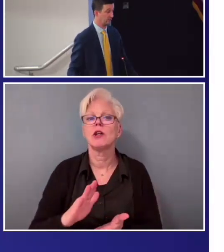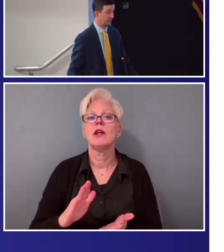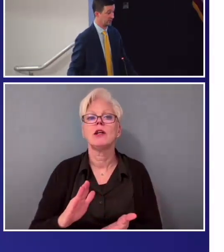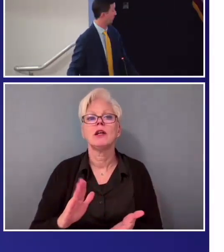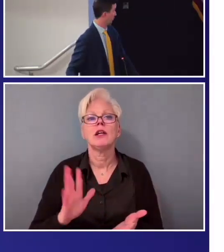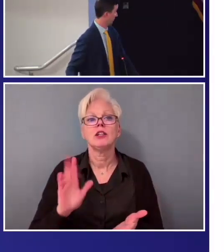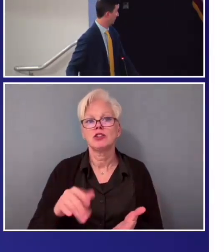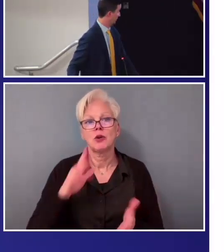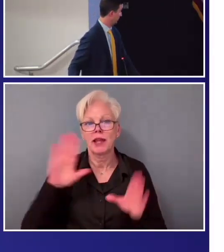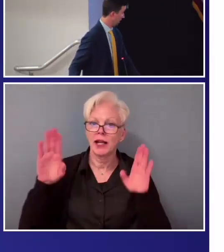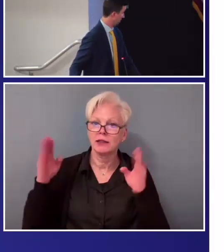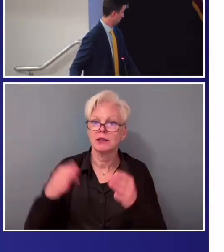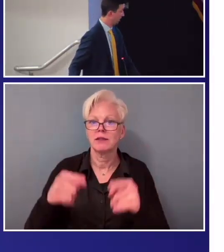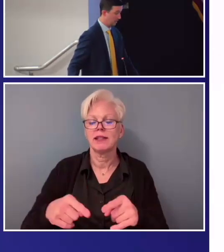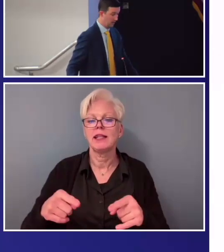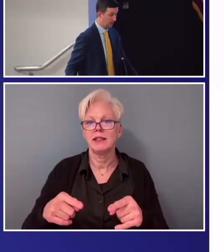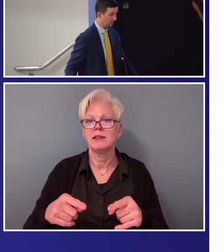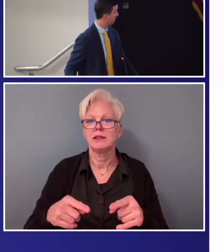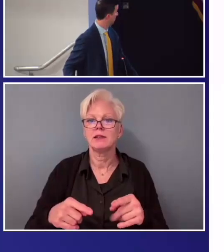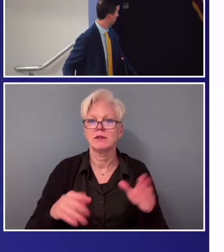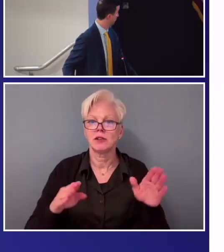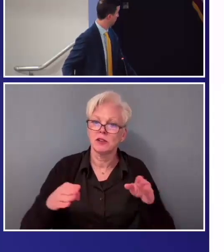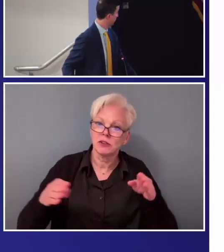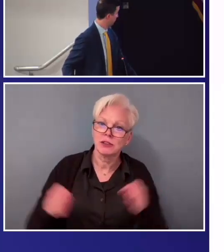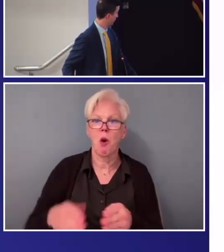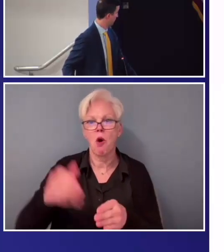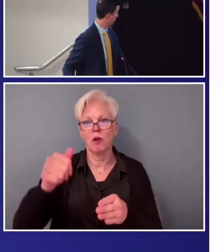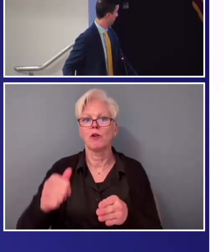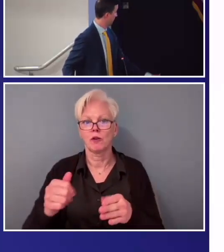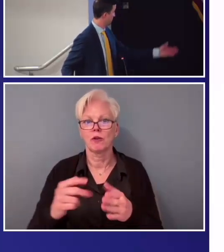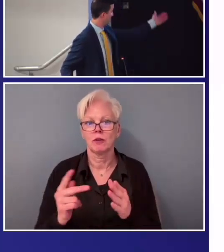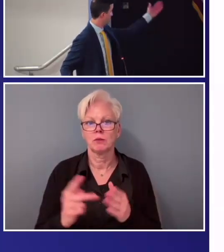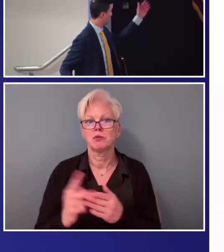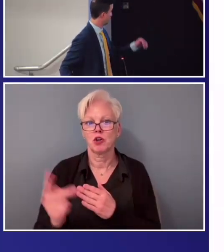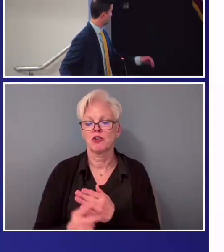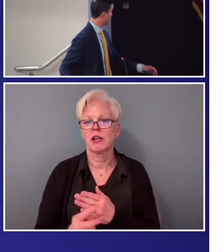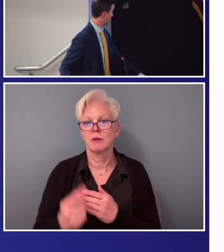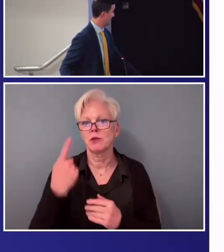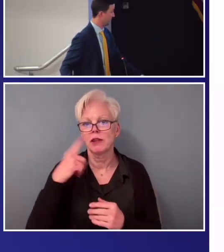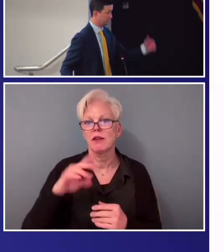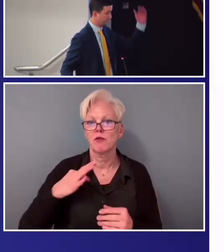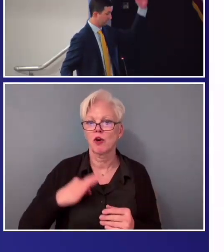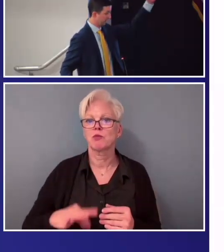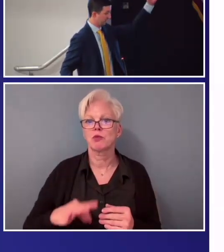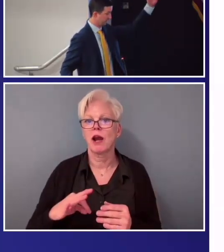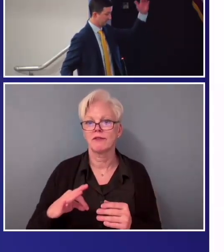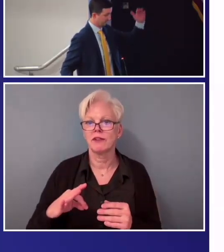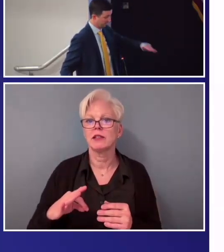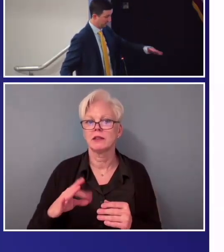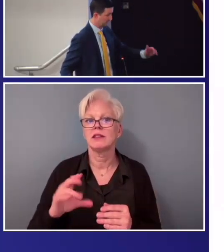on these are disproportionately smaller programs at the for-profit sector. For example, it was 35% of programs.